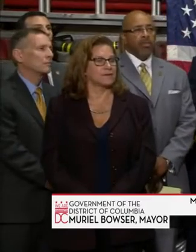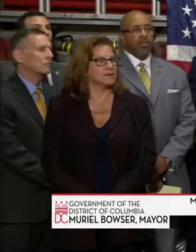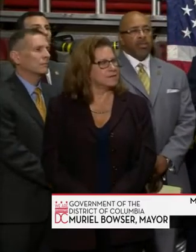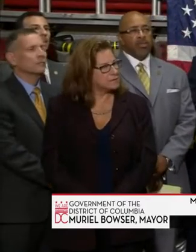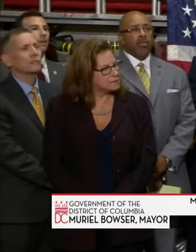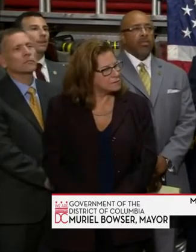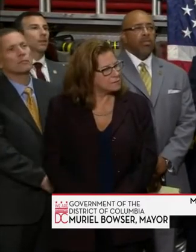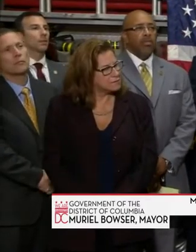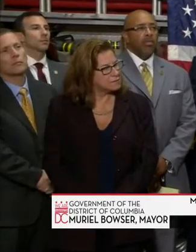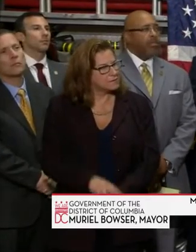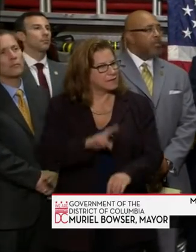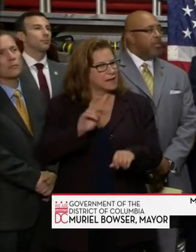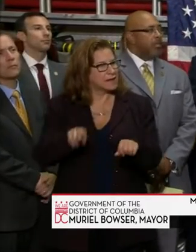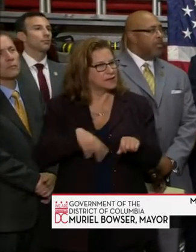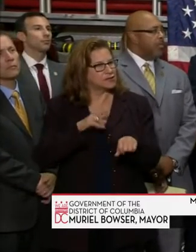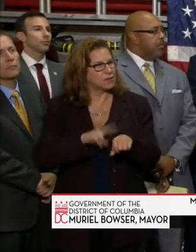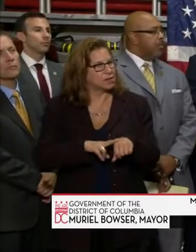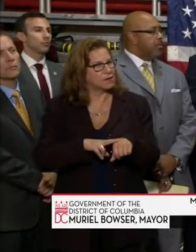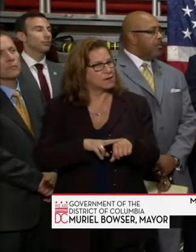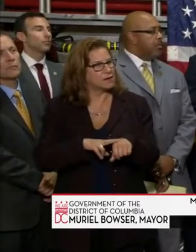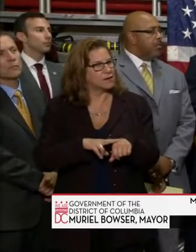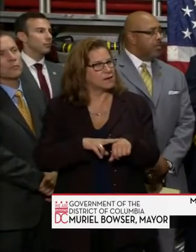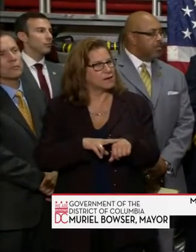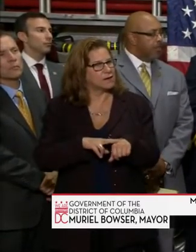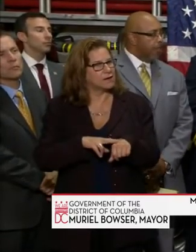PROTECT DOWNTOWN D.C. IN CASE OF FLOODING? YES. >> WHAT ARE YOUR THOUGHTS ON